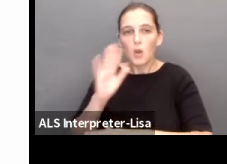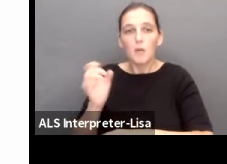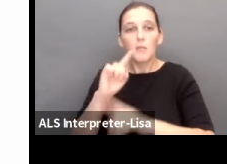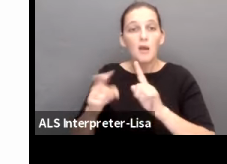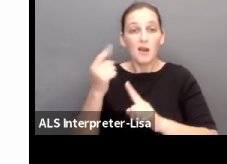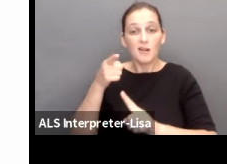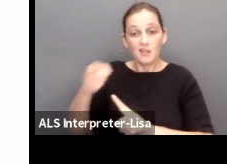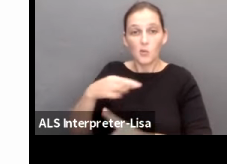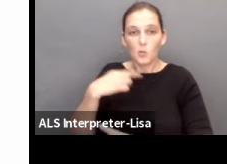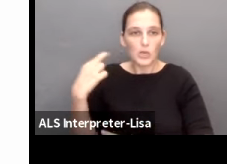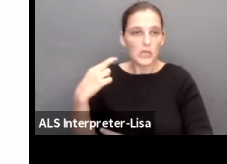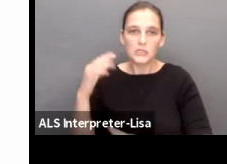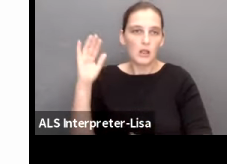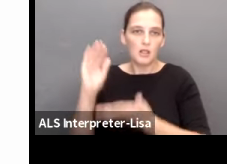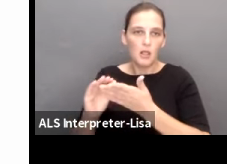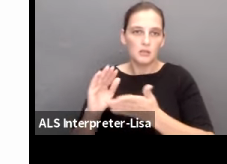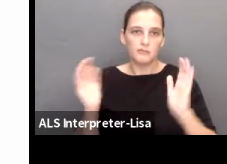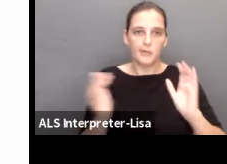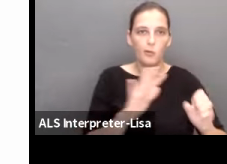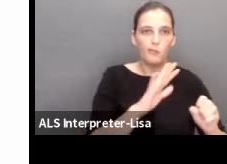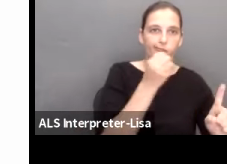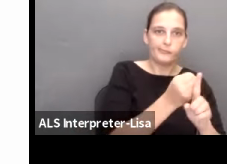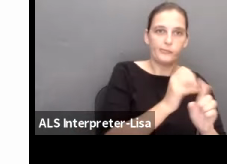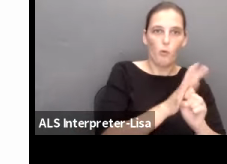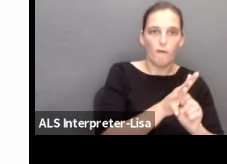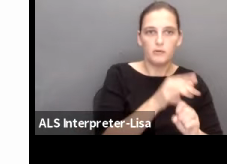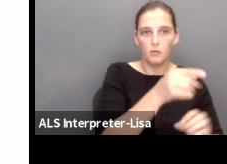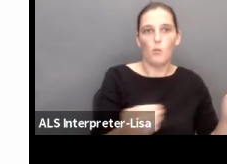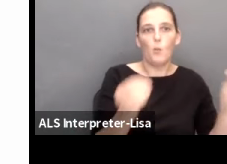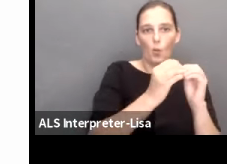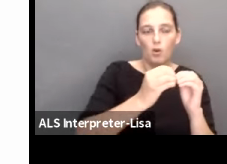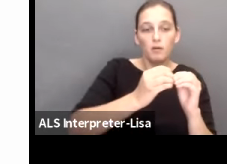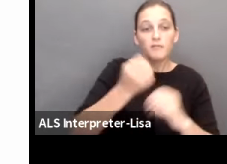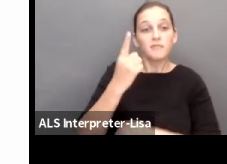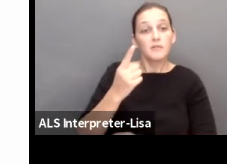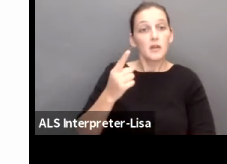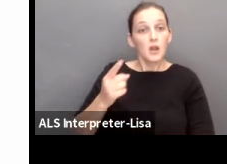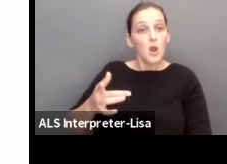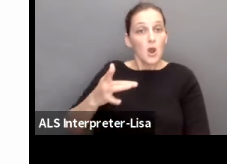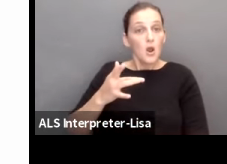from COVID. Also to remind people that people --kids get myocarditis from COVID